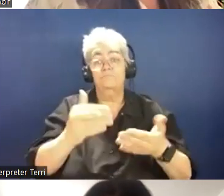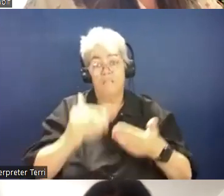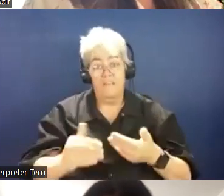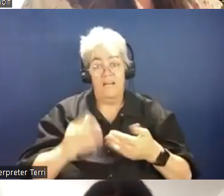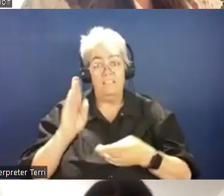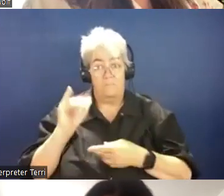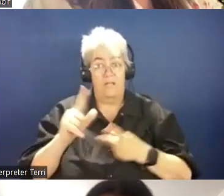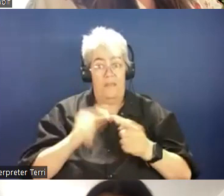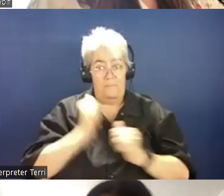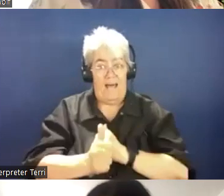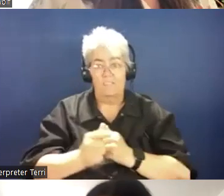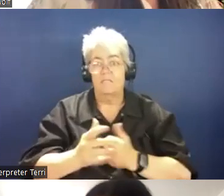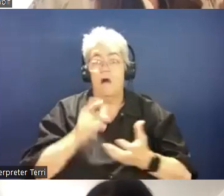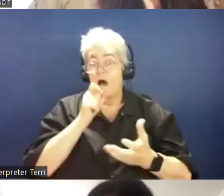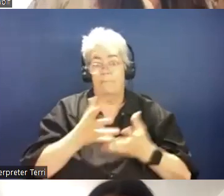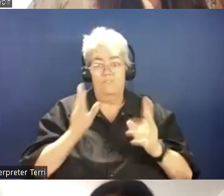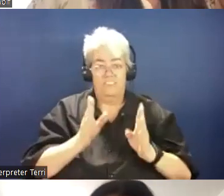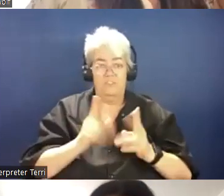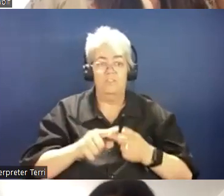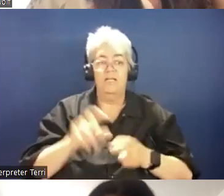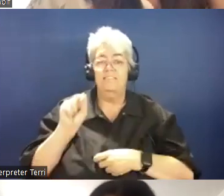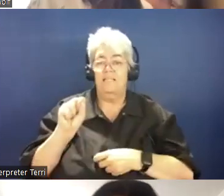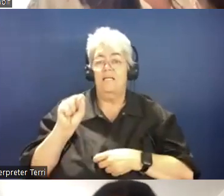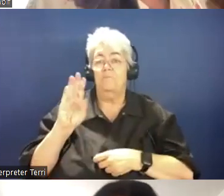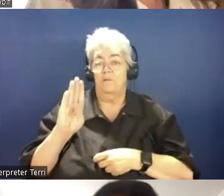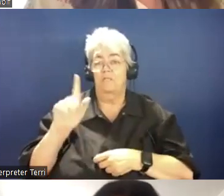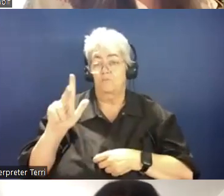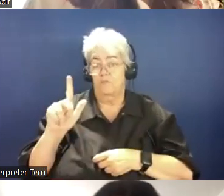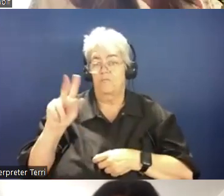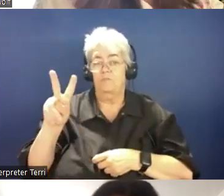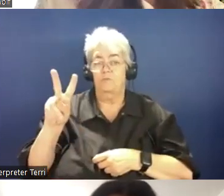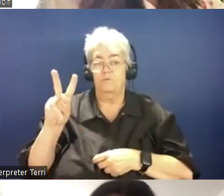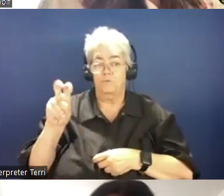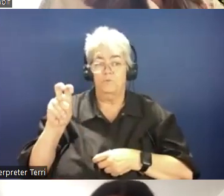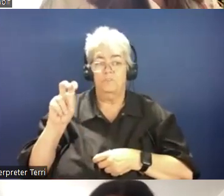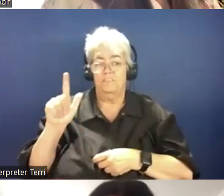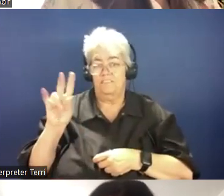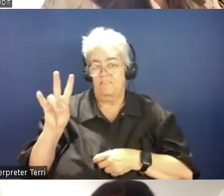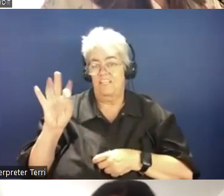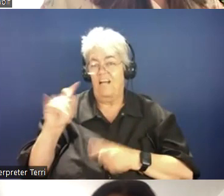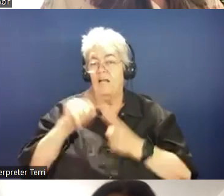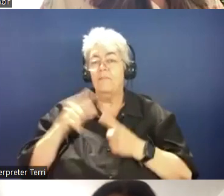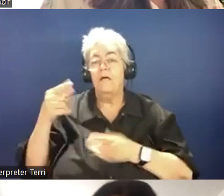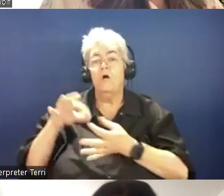was Senate Bill 23-279 and this was around ghost guns or guns without serial numbers.